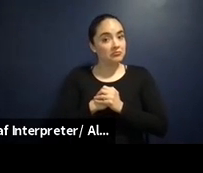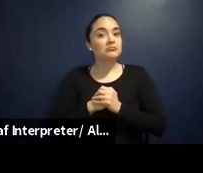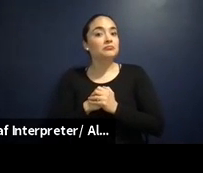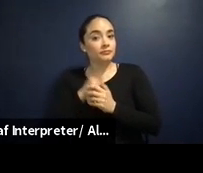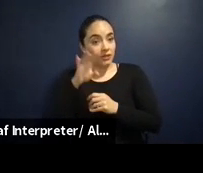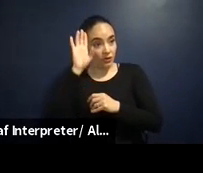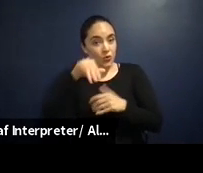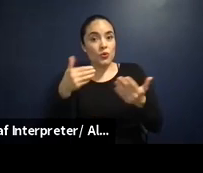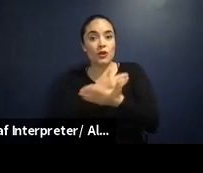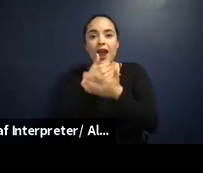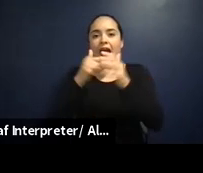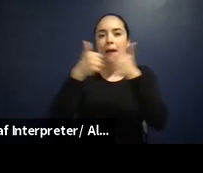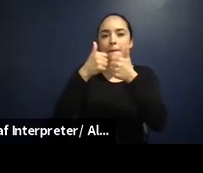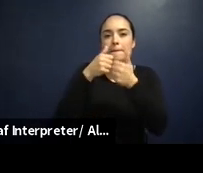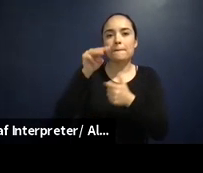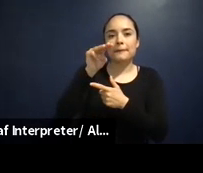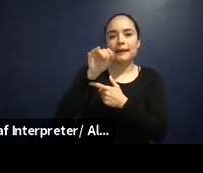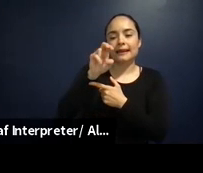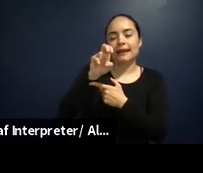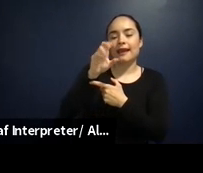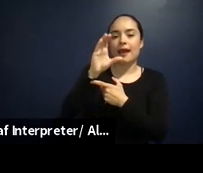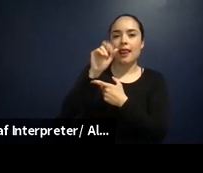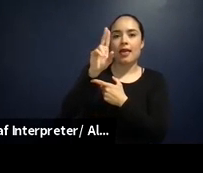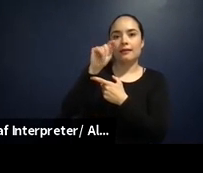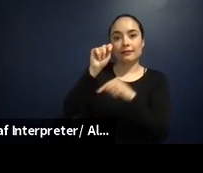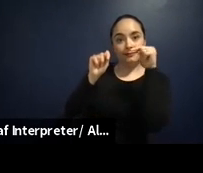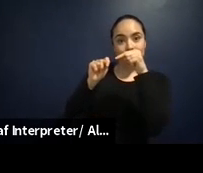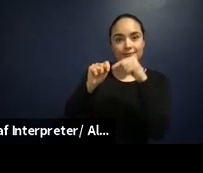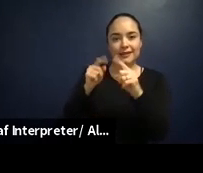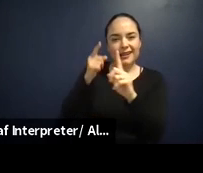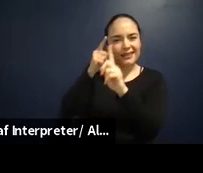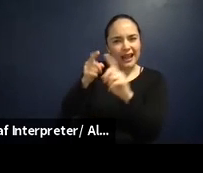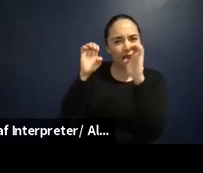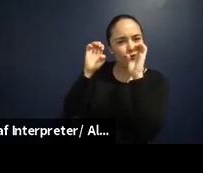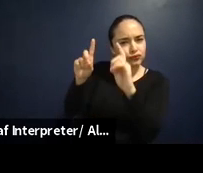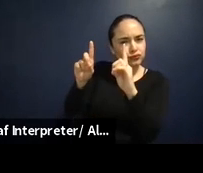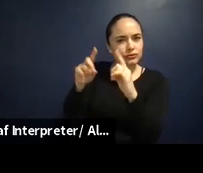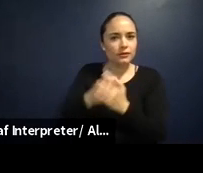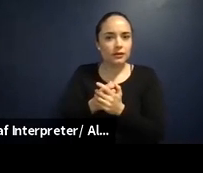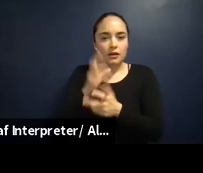diamond tools are the hardest tools that we have in the game, and is that science accurate?